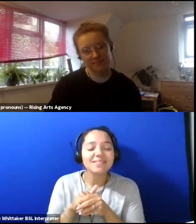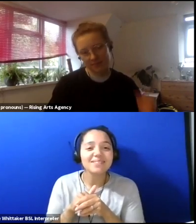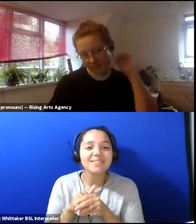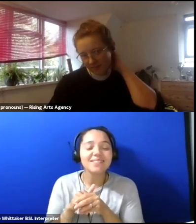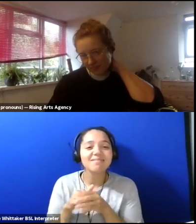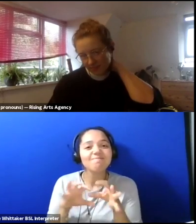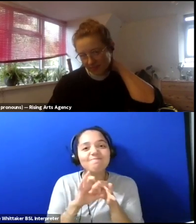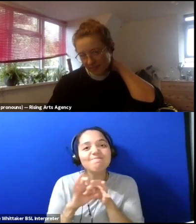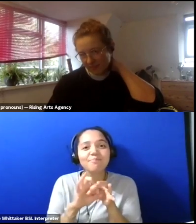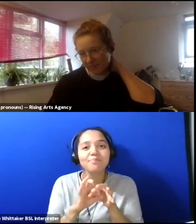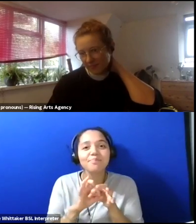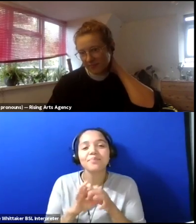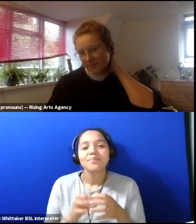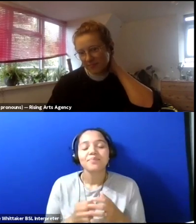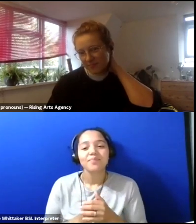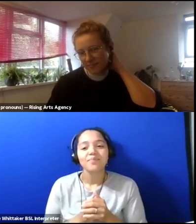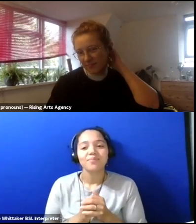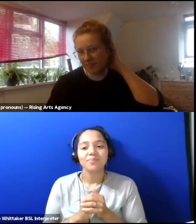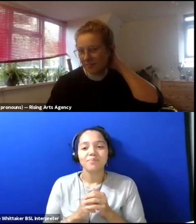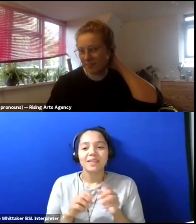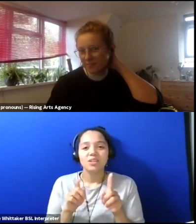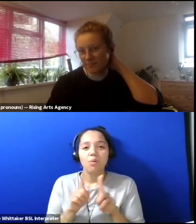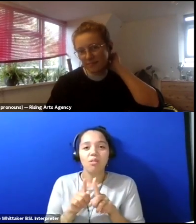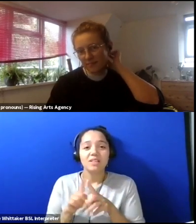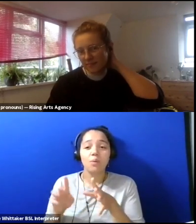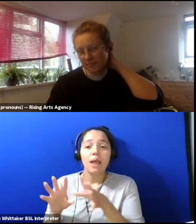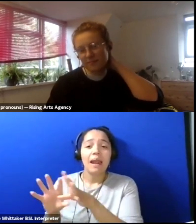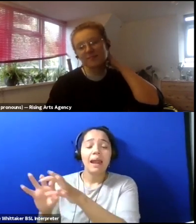And I think another thing is also links with other sectors